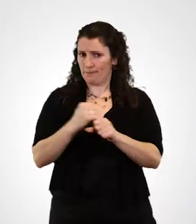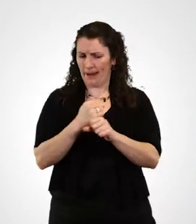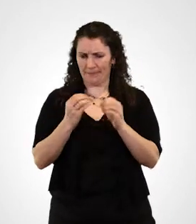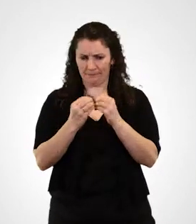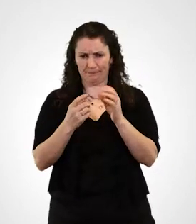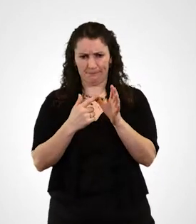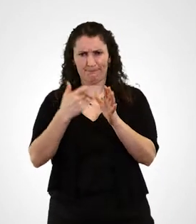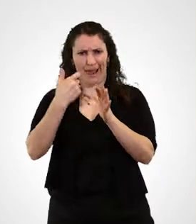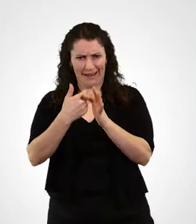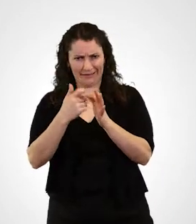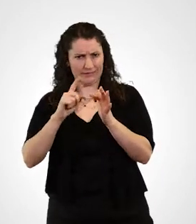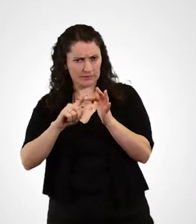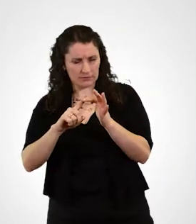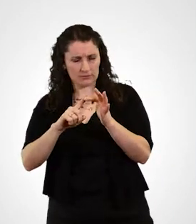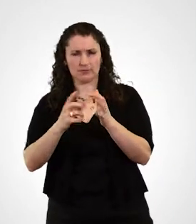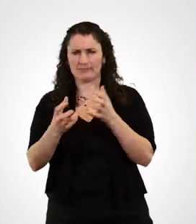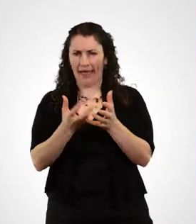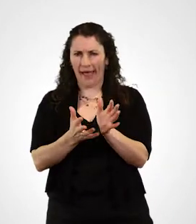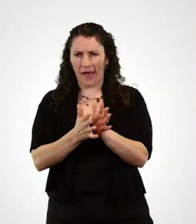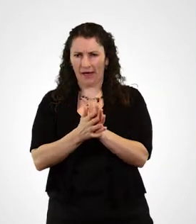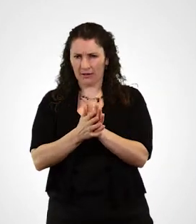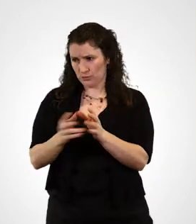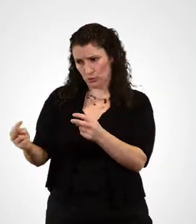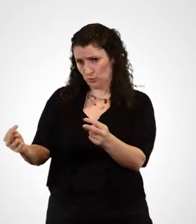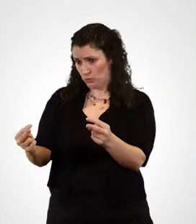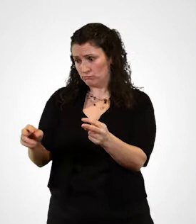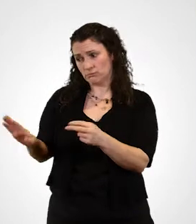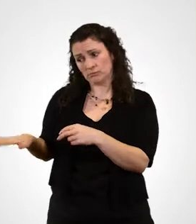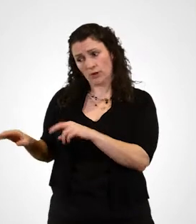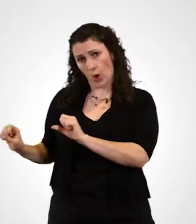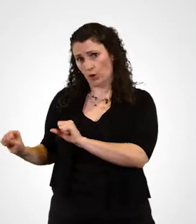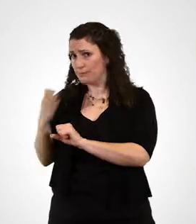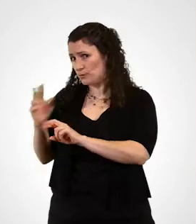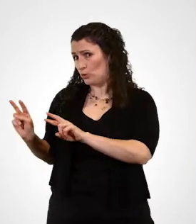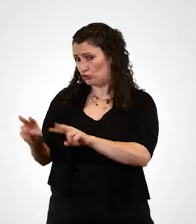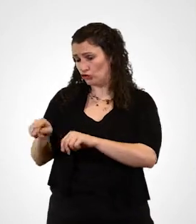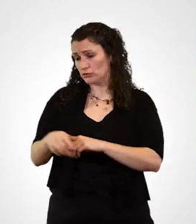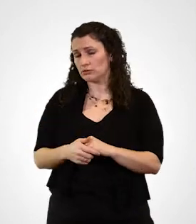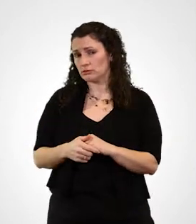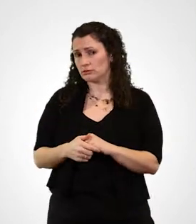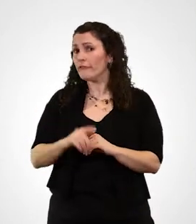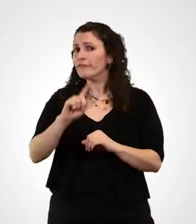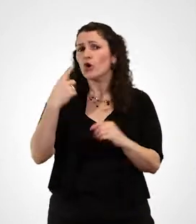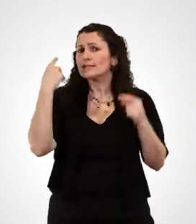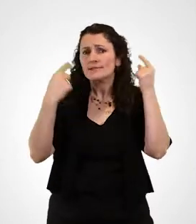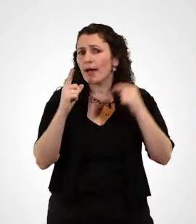let's see, let's sound it out. We're going to listen to Amman right now, okay? What's that first sound?